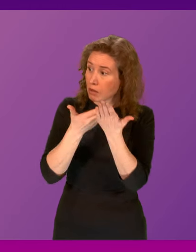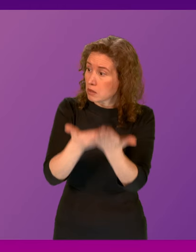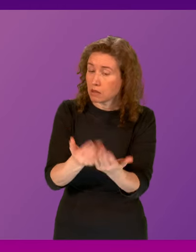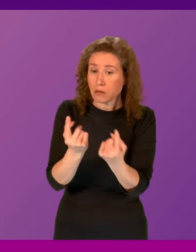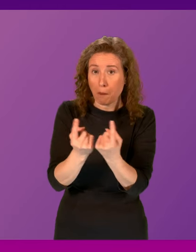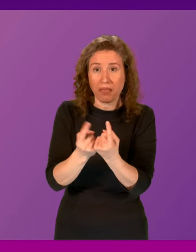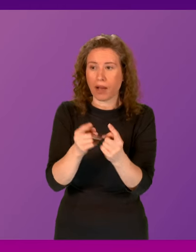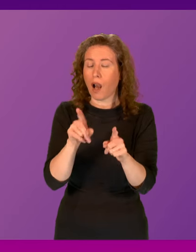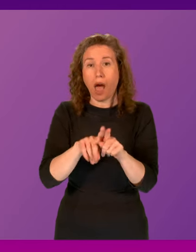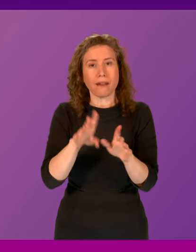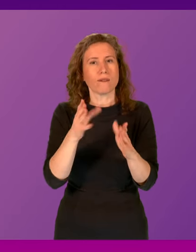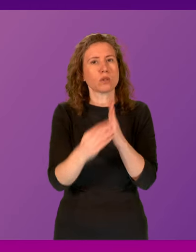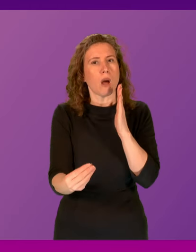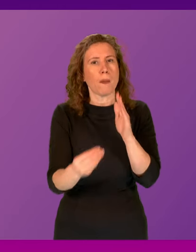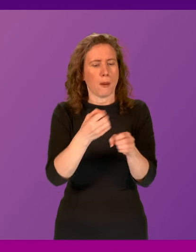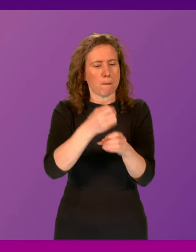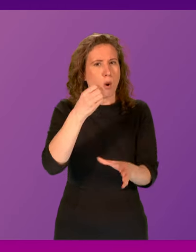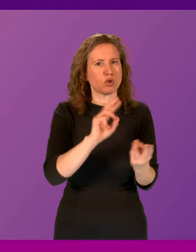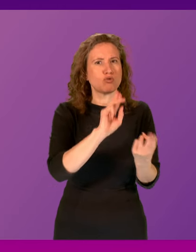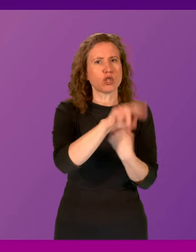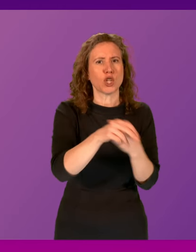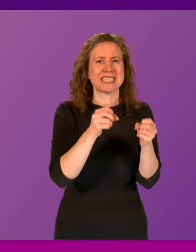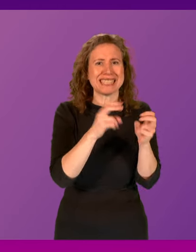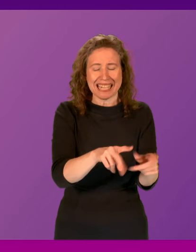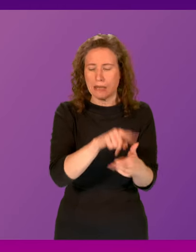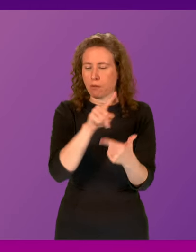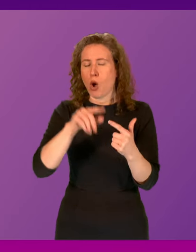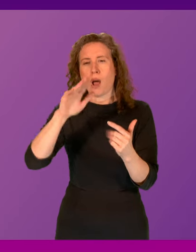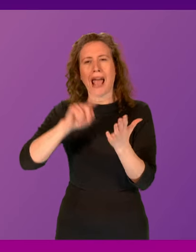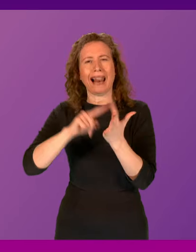deposit return scheme, low-emission zones, the workplace parking levy— Briefly, First Minister.